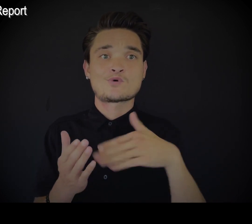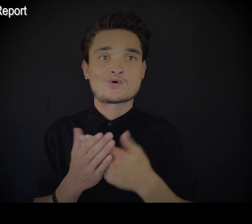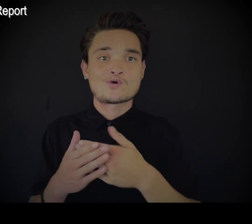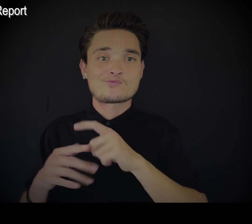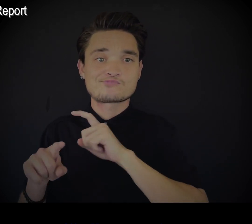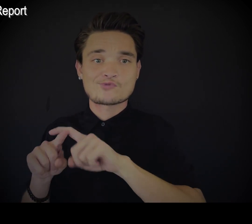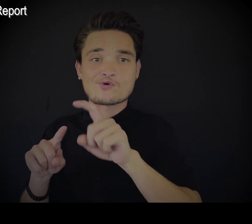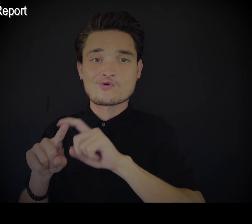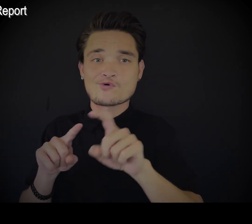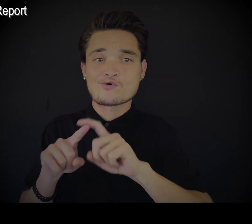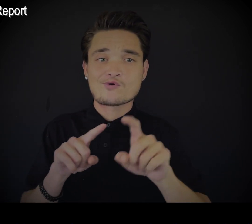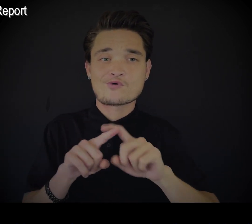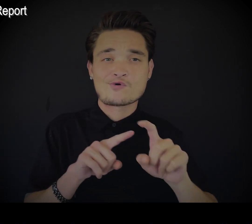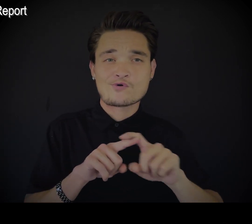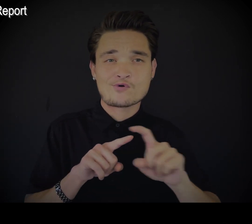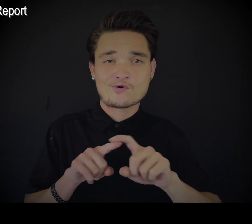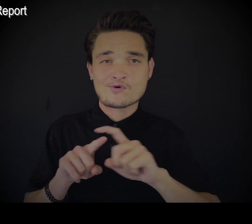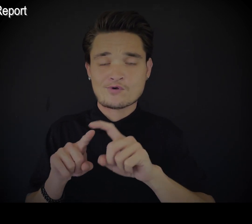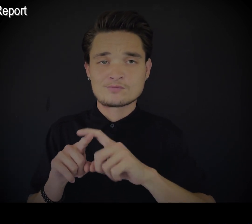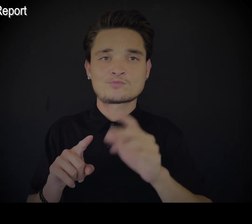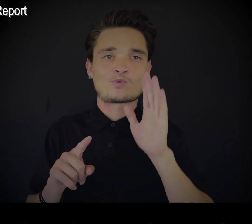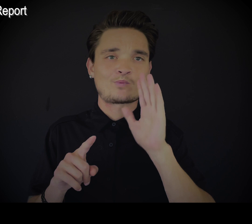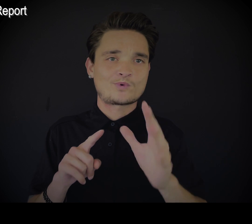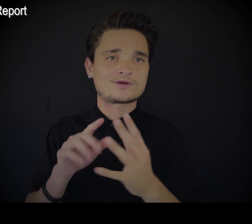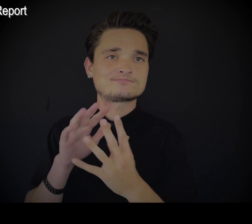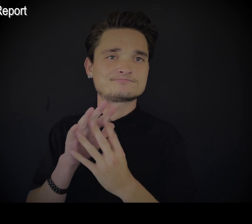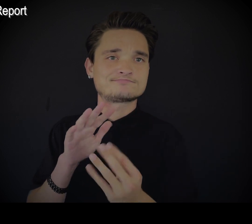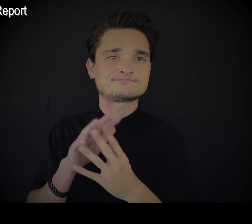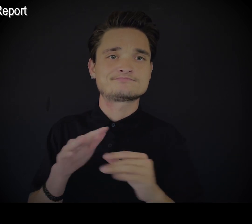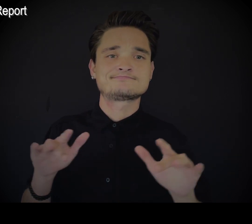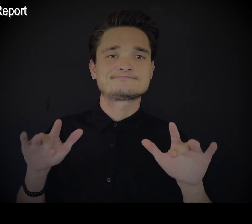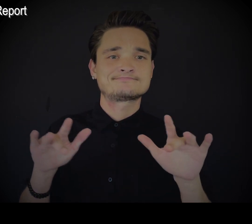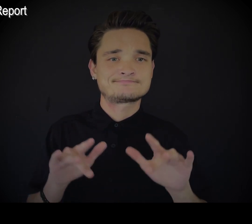All calls are recorded and an incident number is assigned at the end of each call.